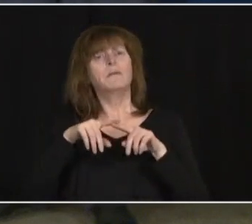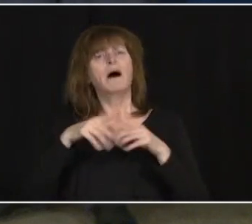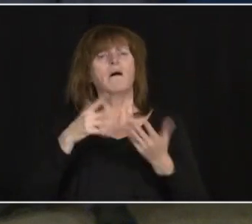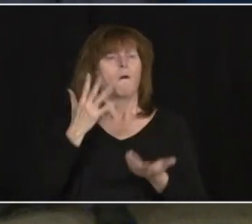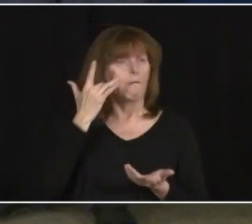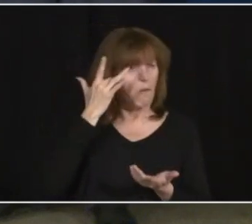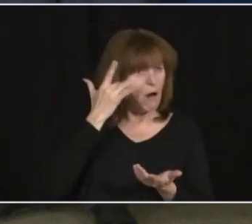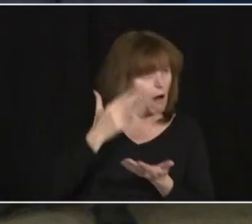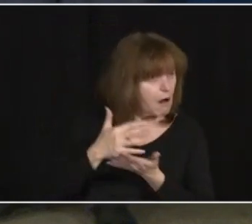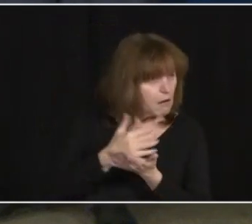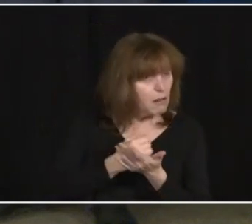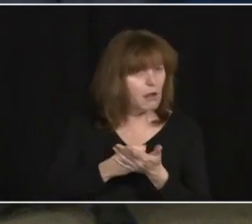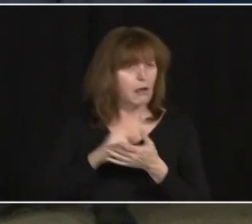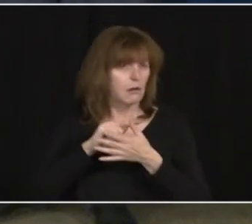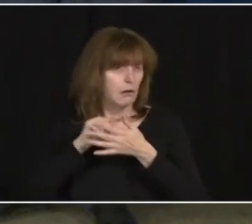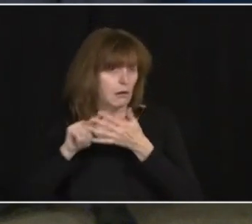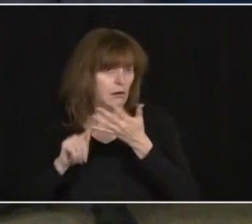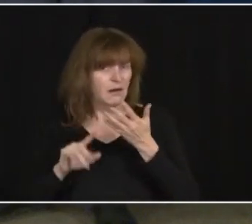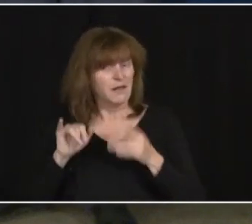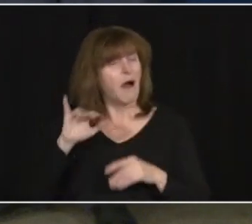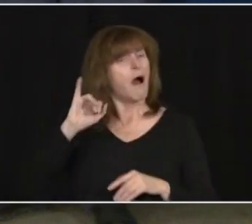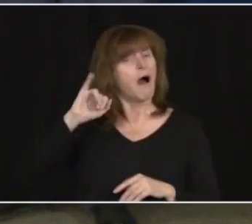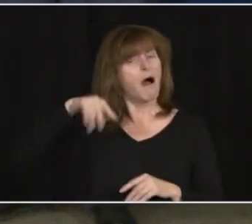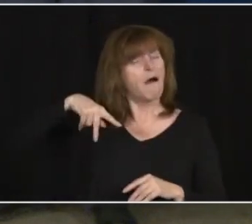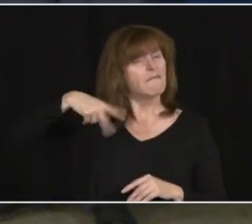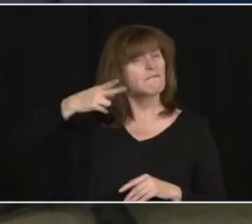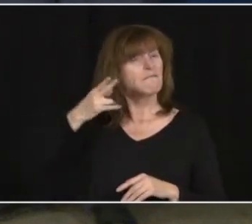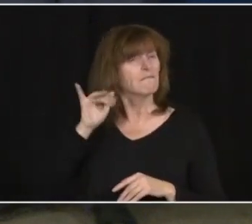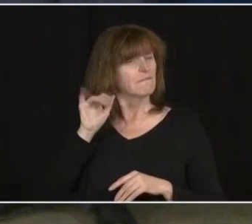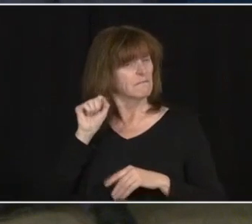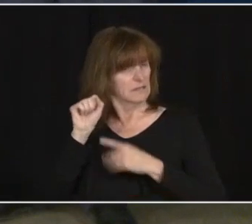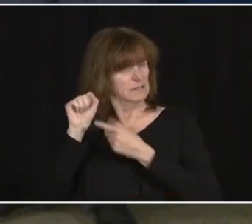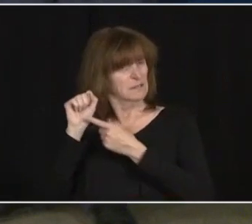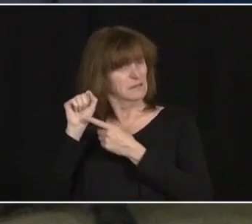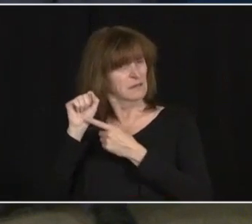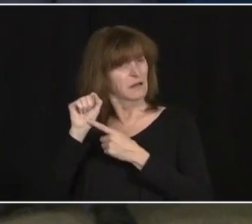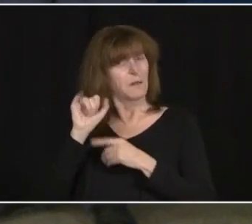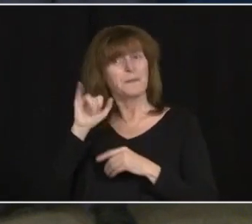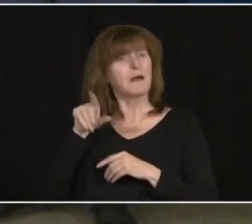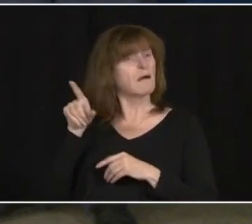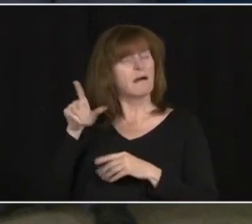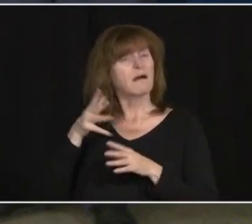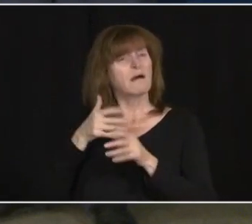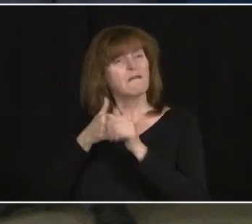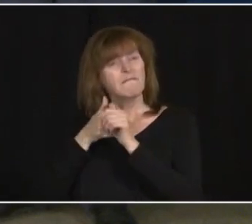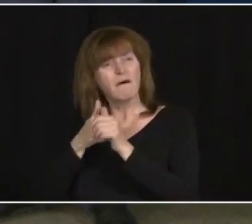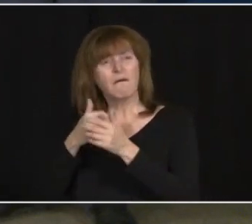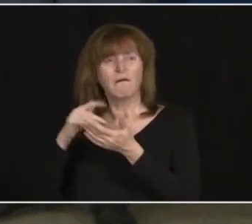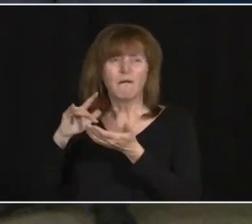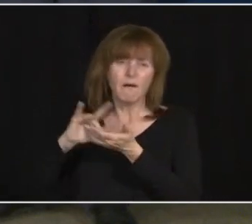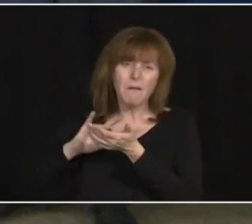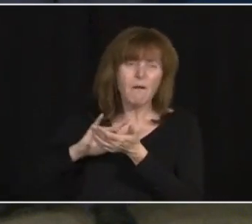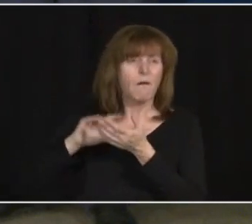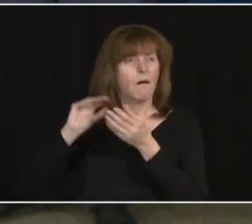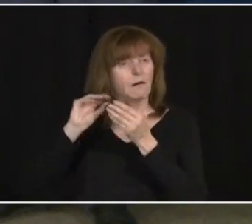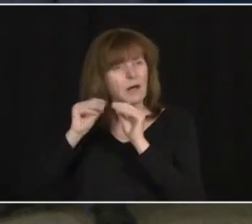for those actions. The Ifis data. The integrated system is an integrated